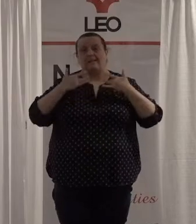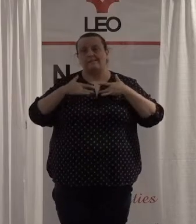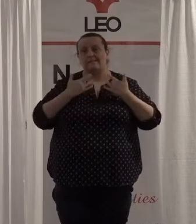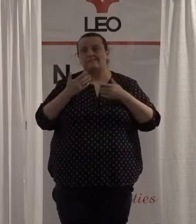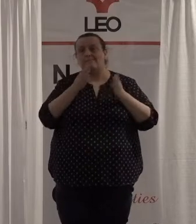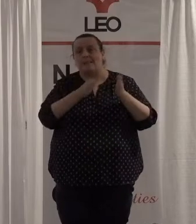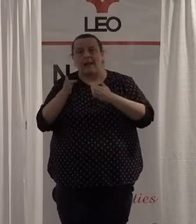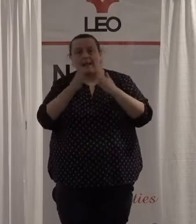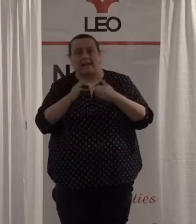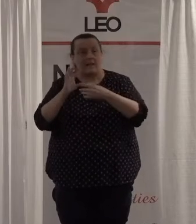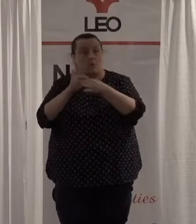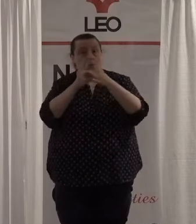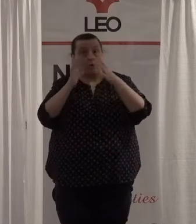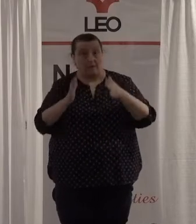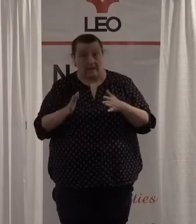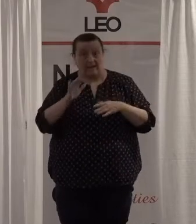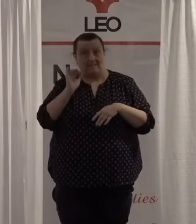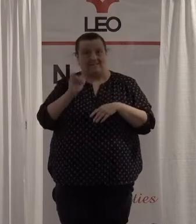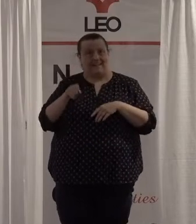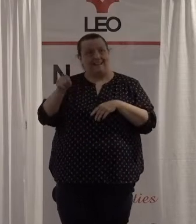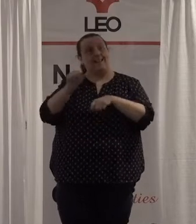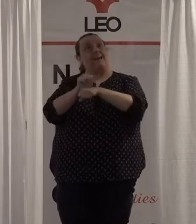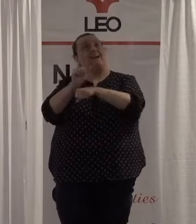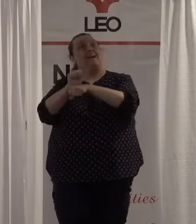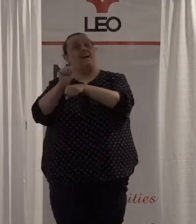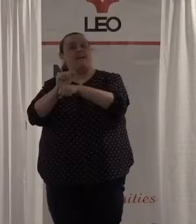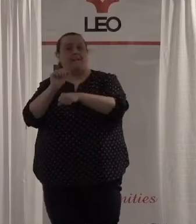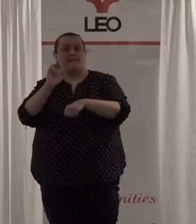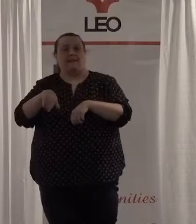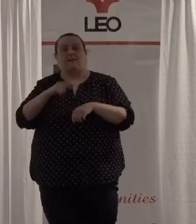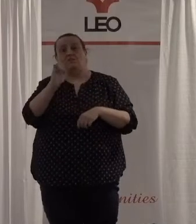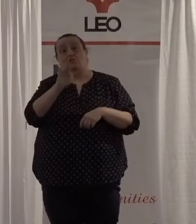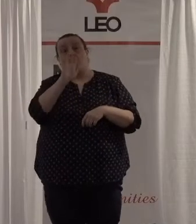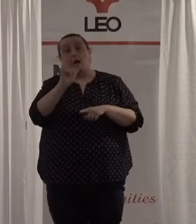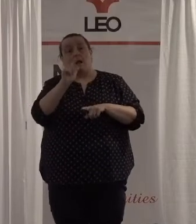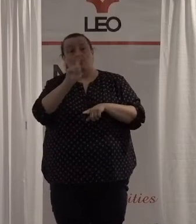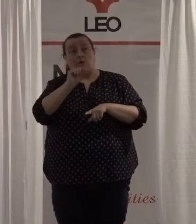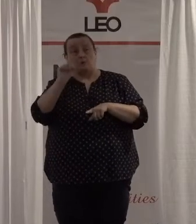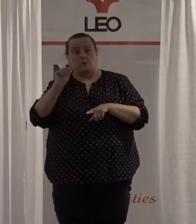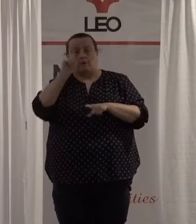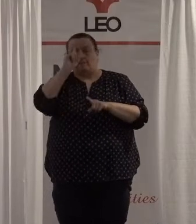WHEN HE PASSED AWAY UNEXPECTEDLY IN JULY OF 2020.